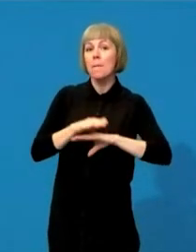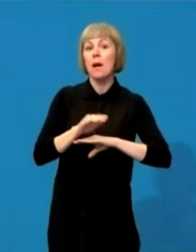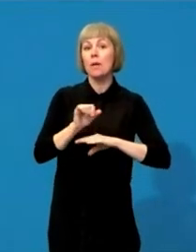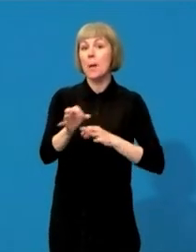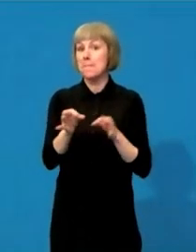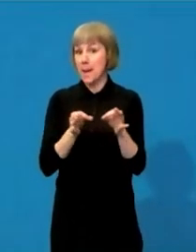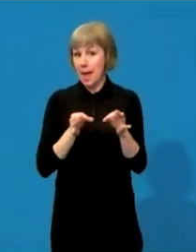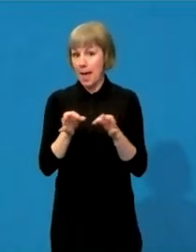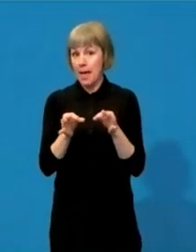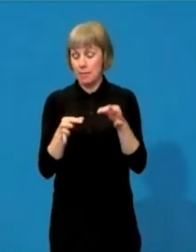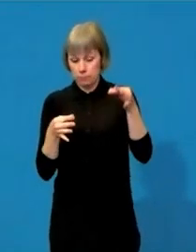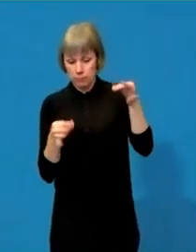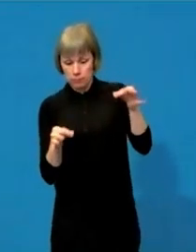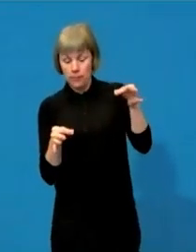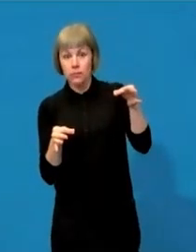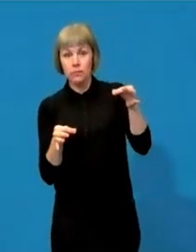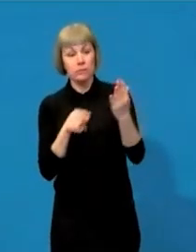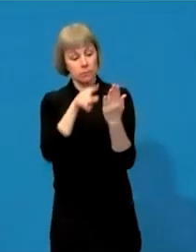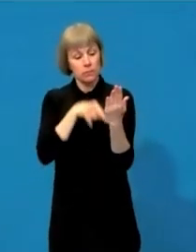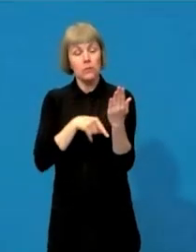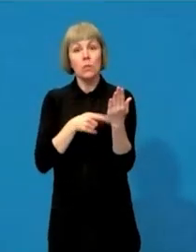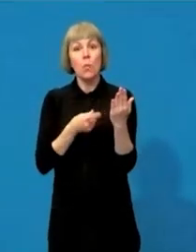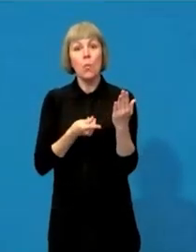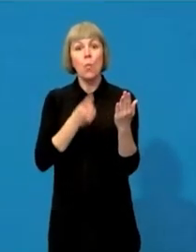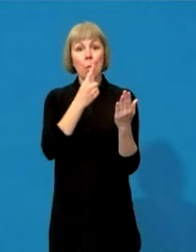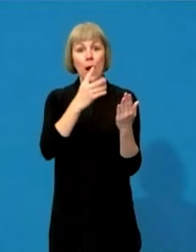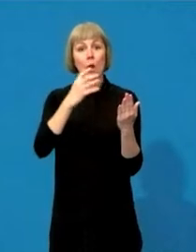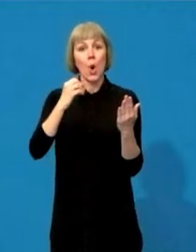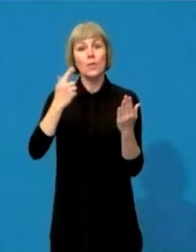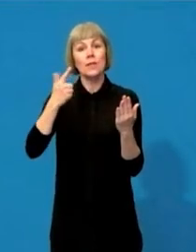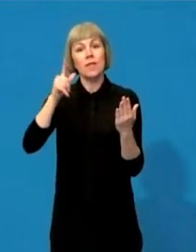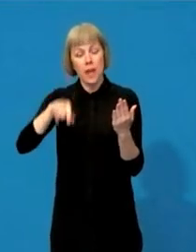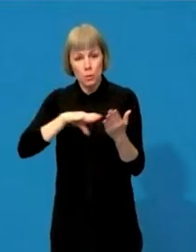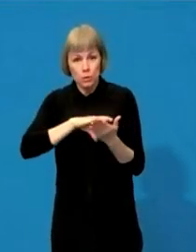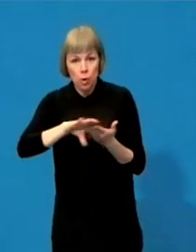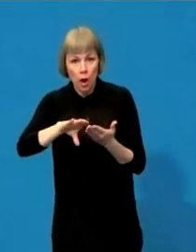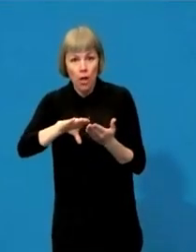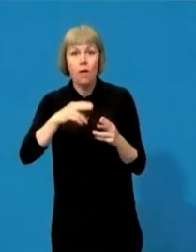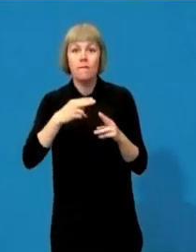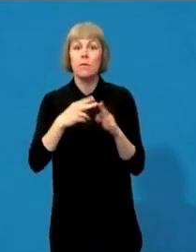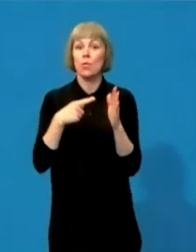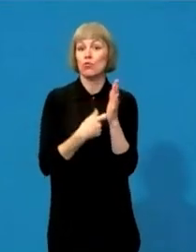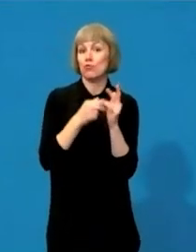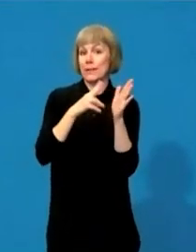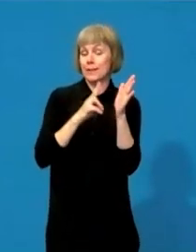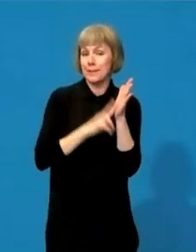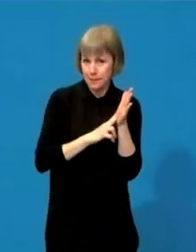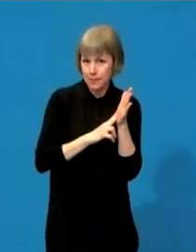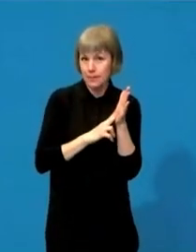The plan provides for $107,000, as you said, for Tristan over a period of two years from